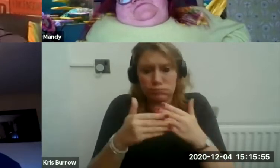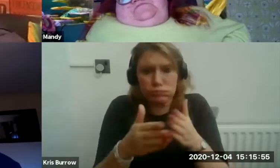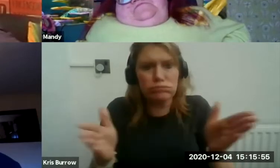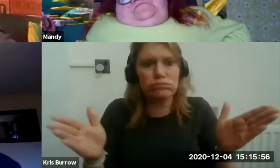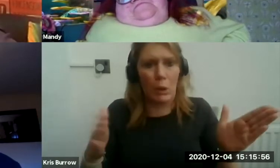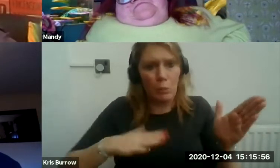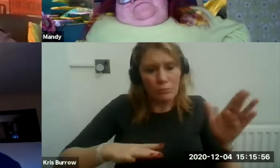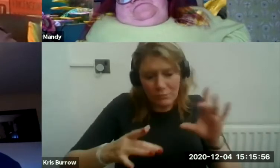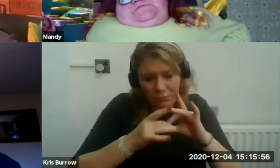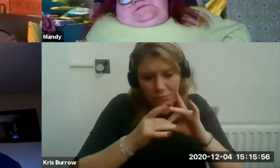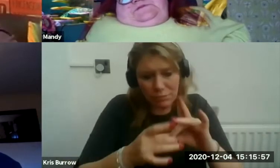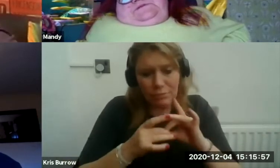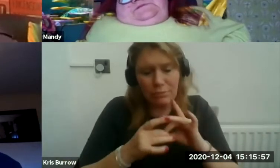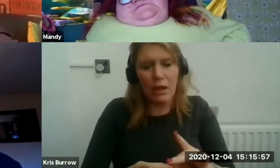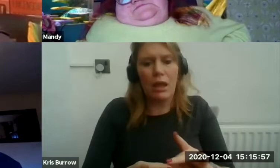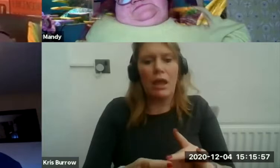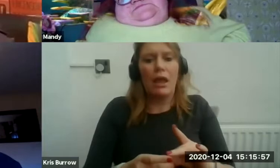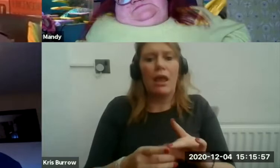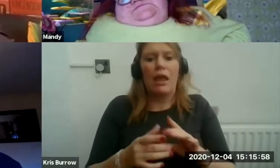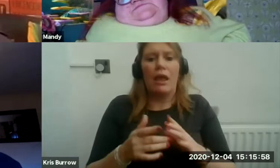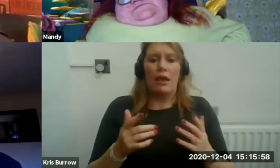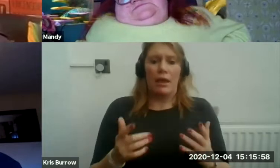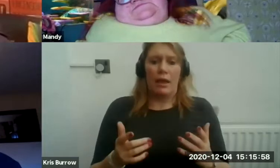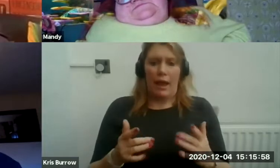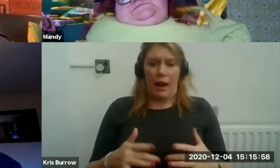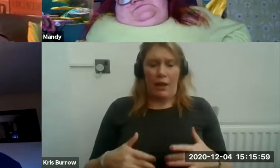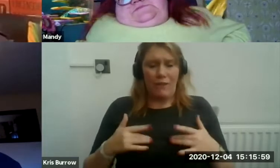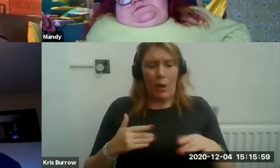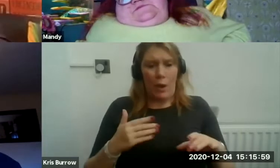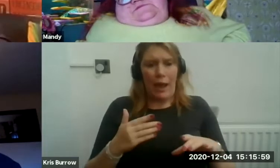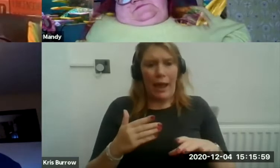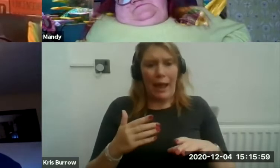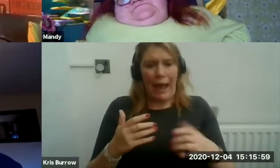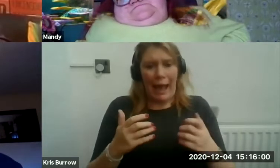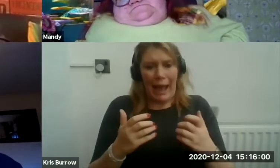multilayered and I think that was still,